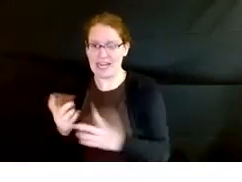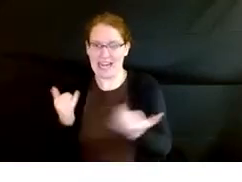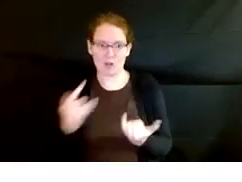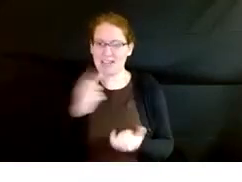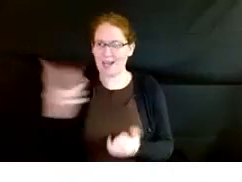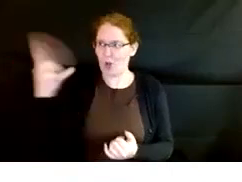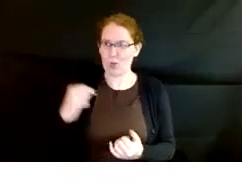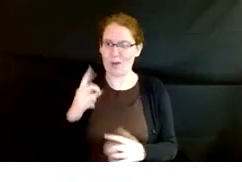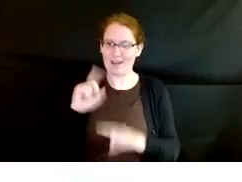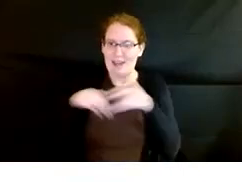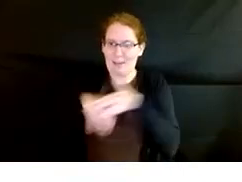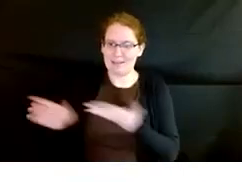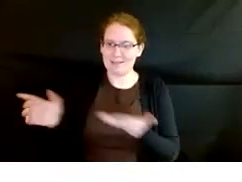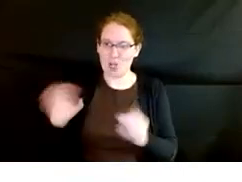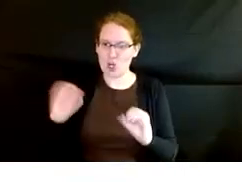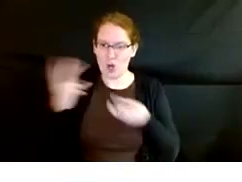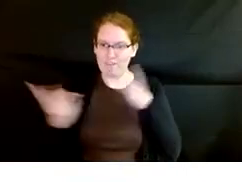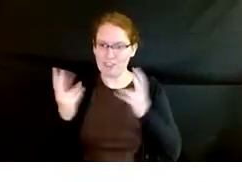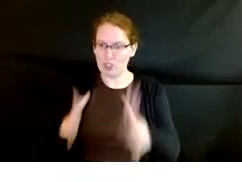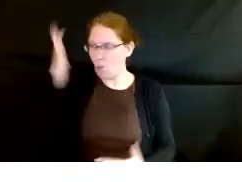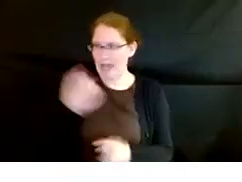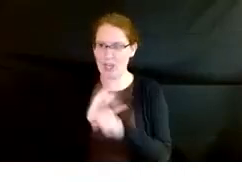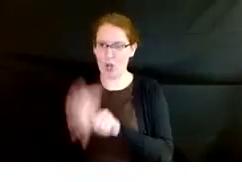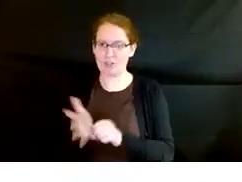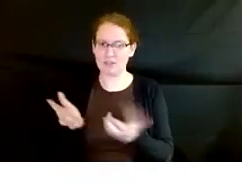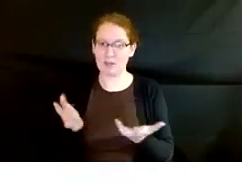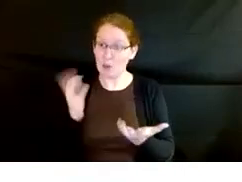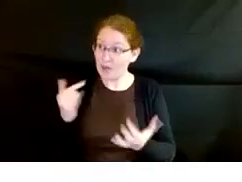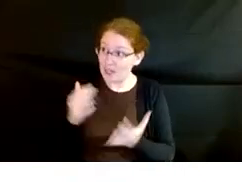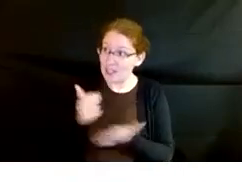else can come in, no visitors because of COVID and we were able to help explain that these rights